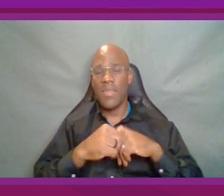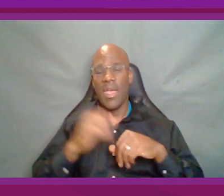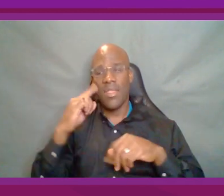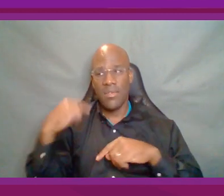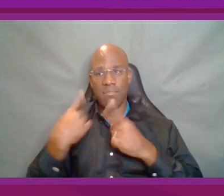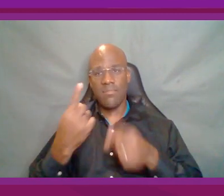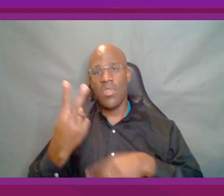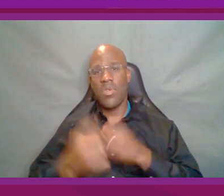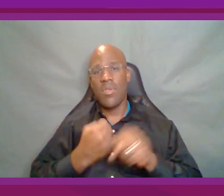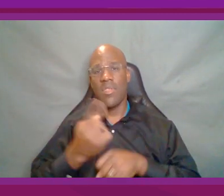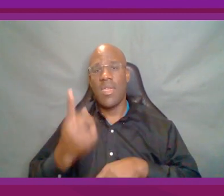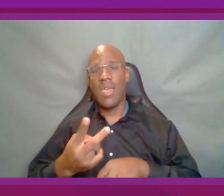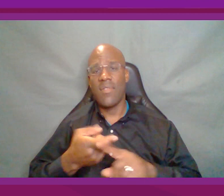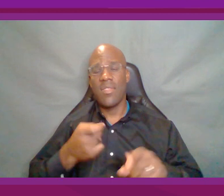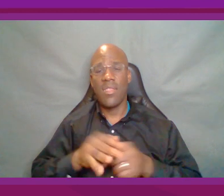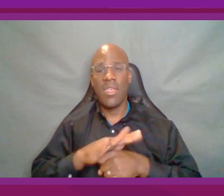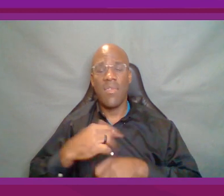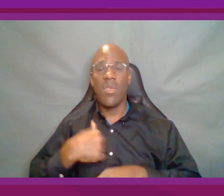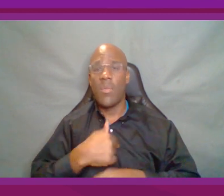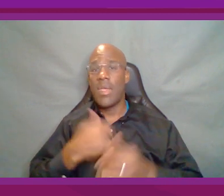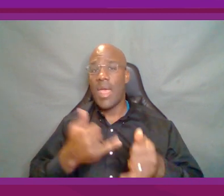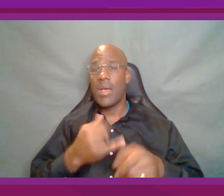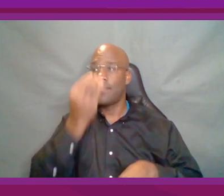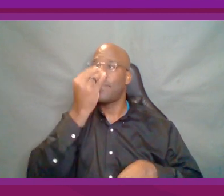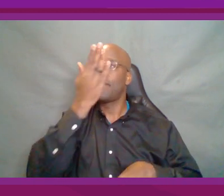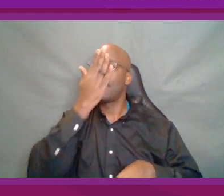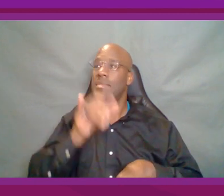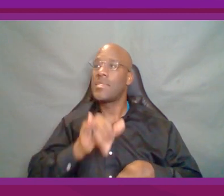over these past two and a half years during the pandemic we've learned that now more than